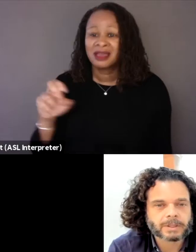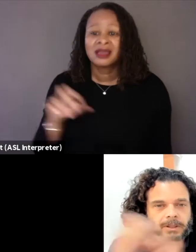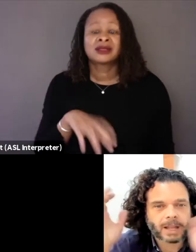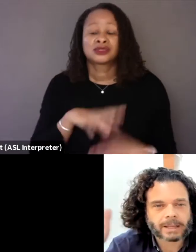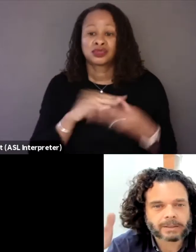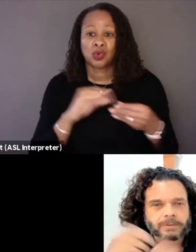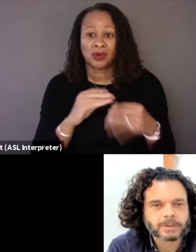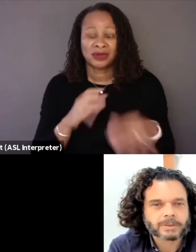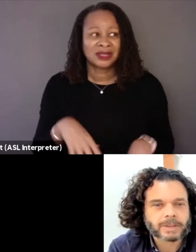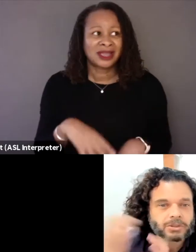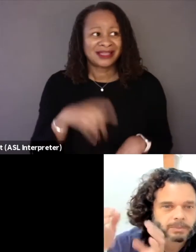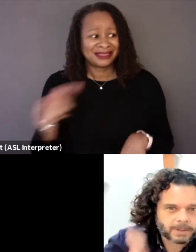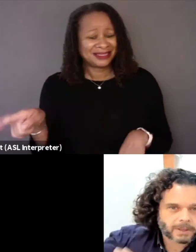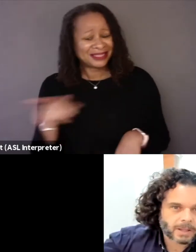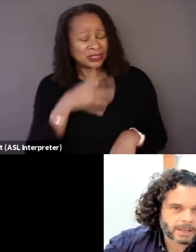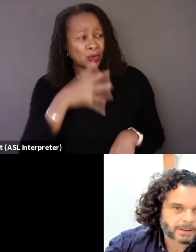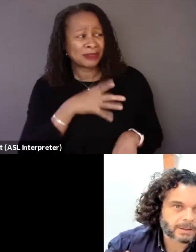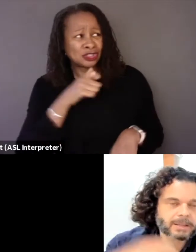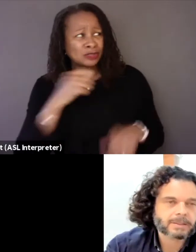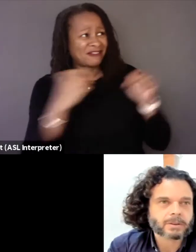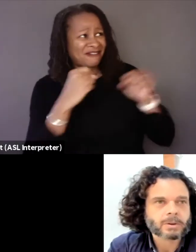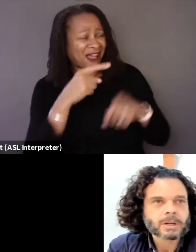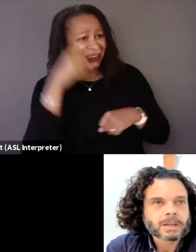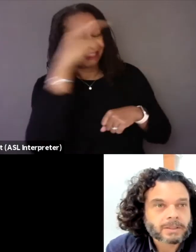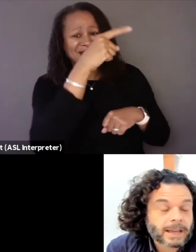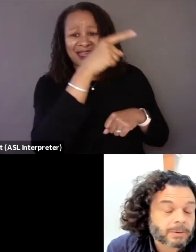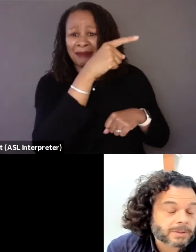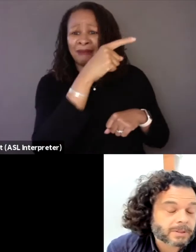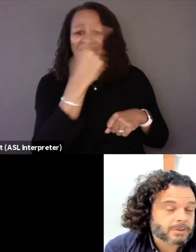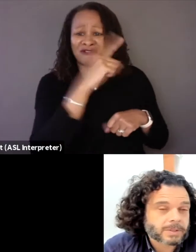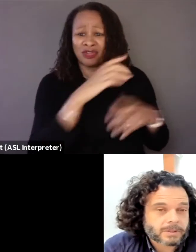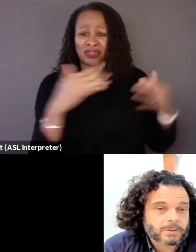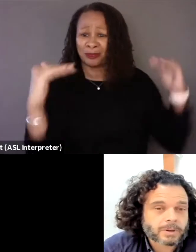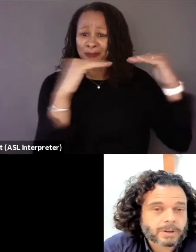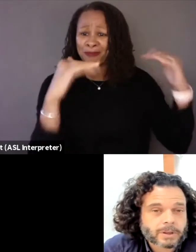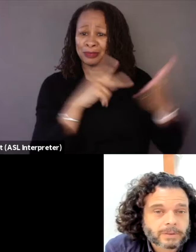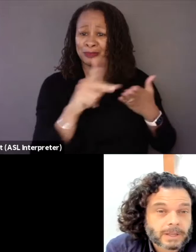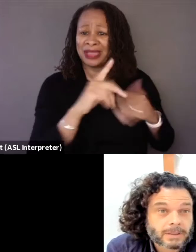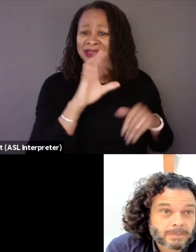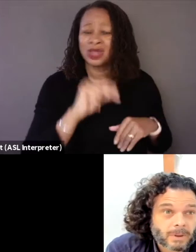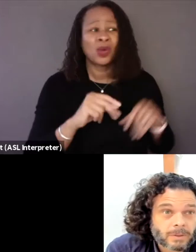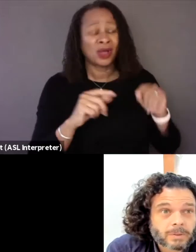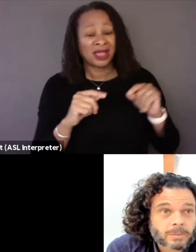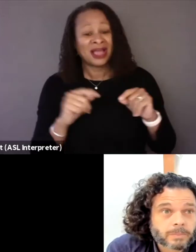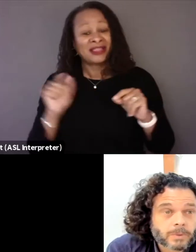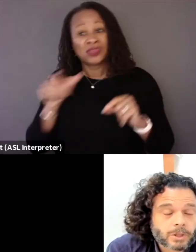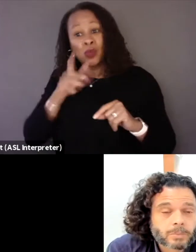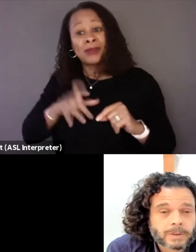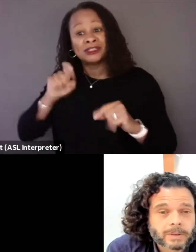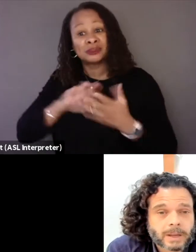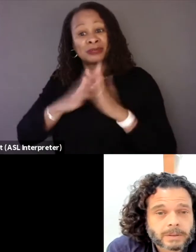Goliath for this, they should be the Goliath. And so that was interesting story to us. And then also the human side,